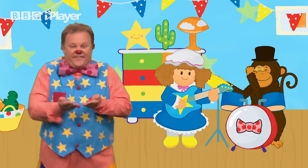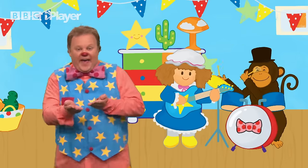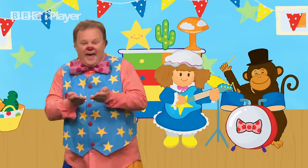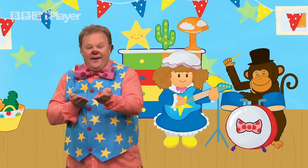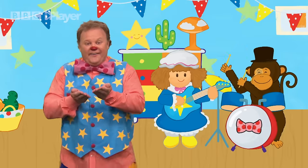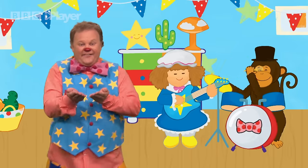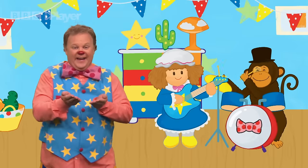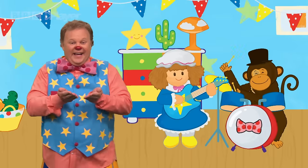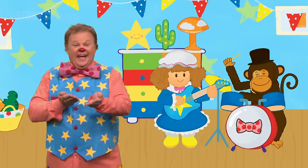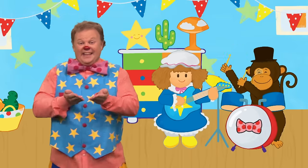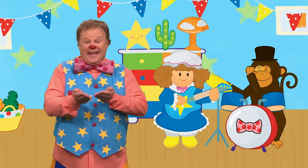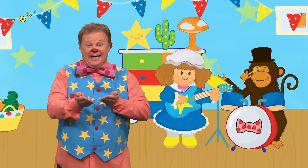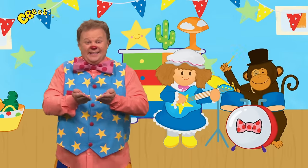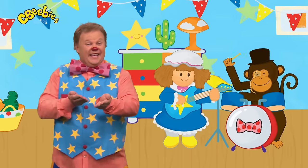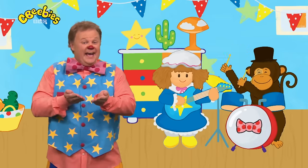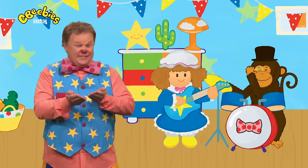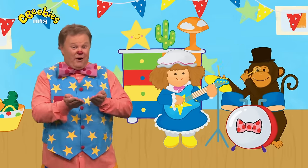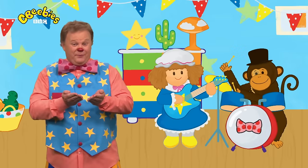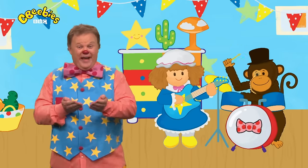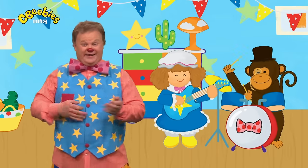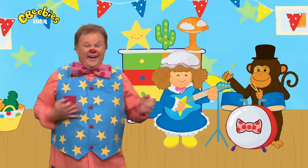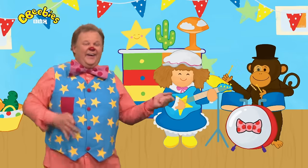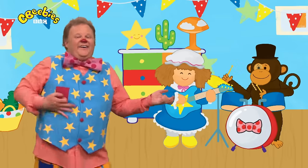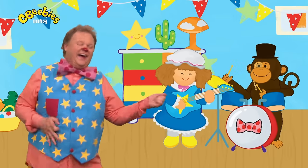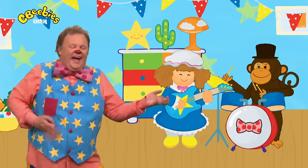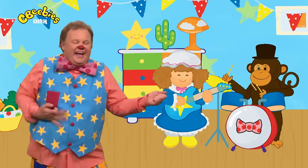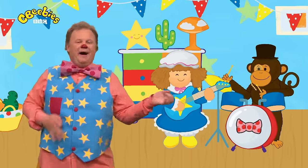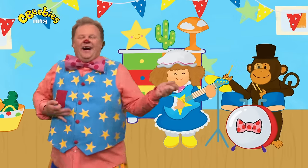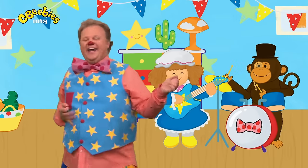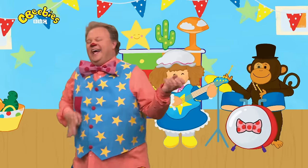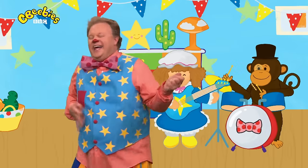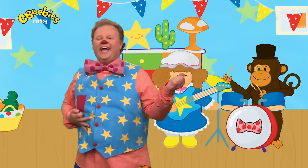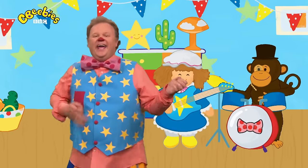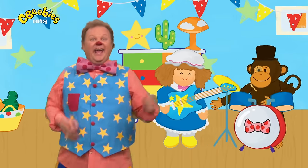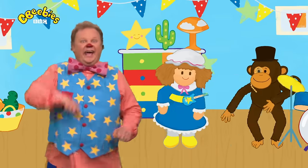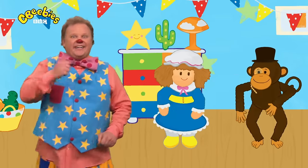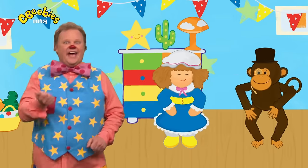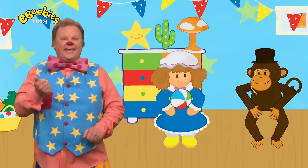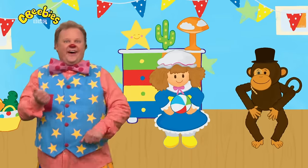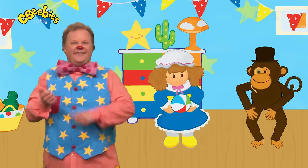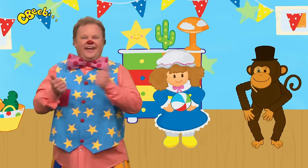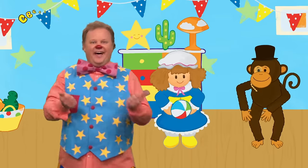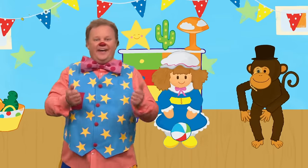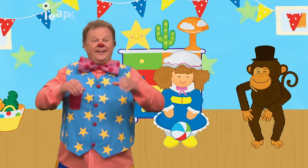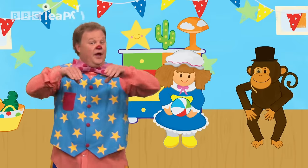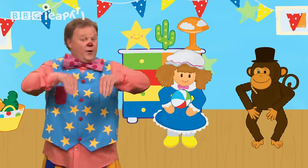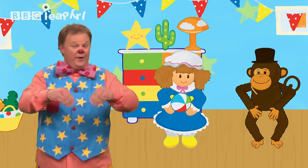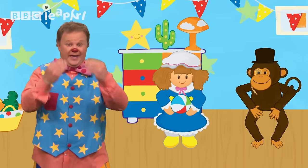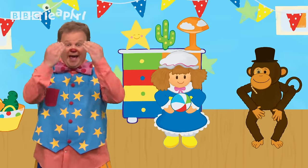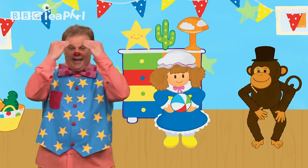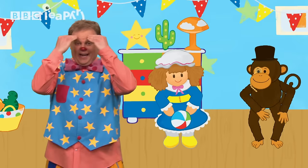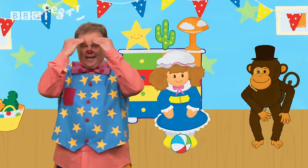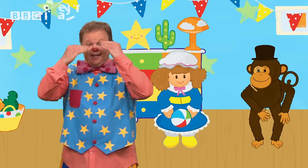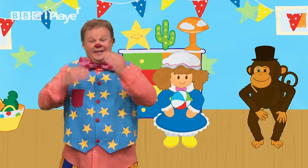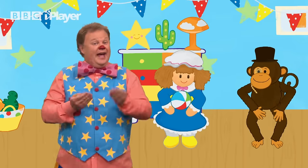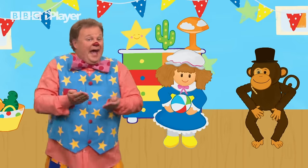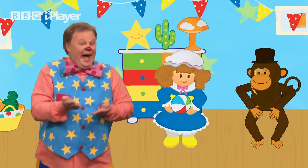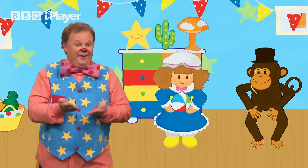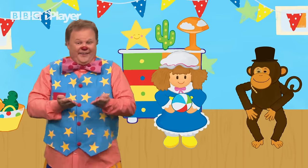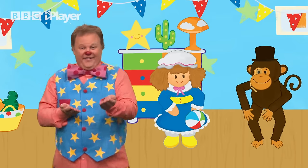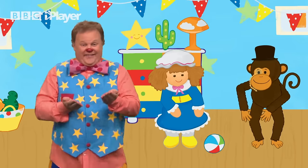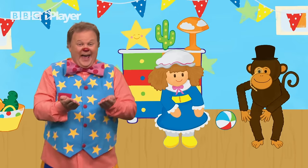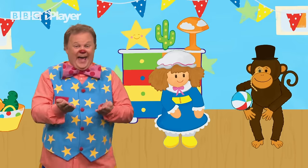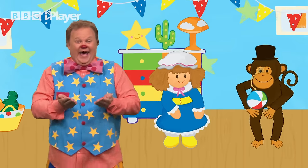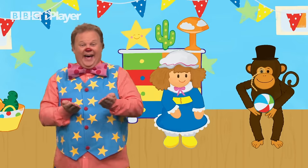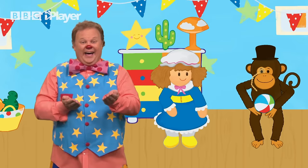sharing things is what we do come on take your turn we can learn how to share